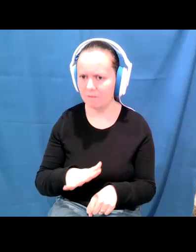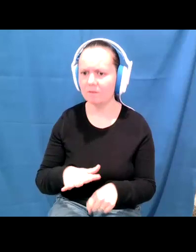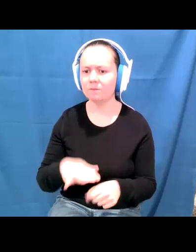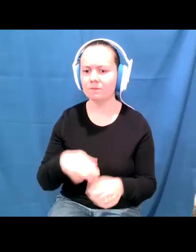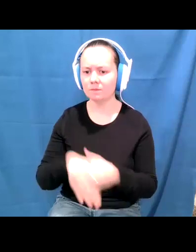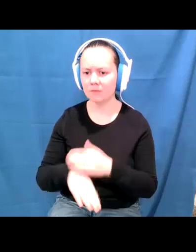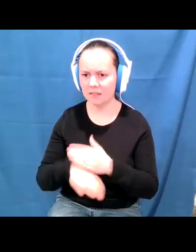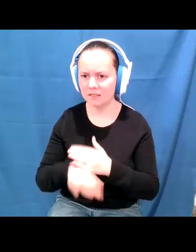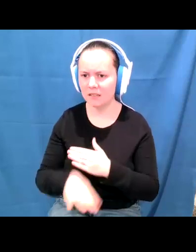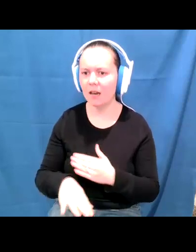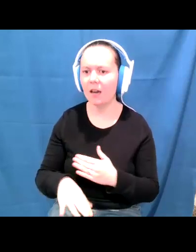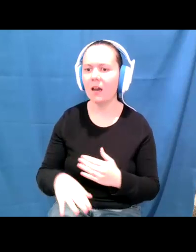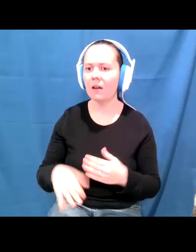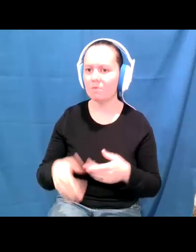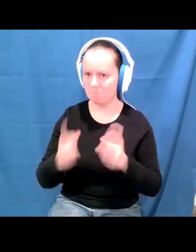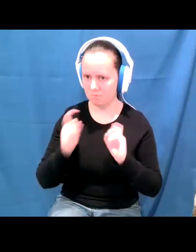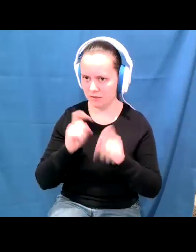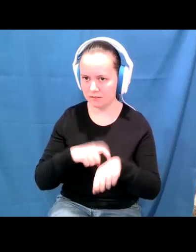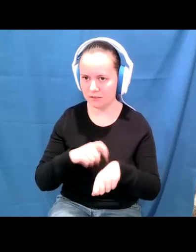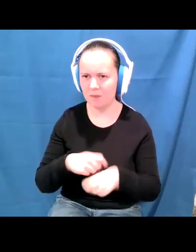How to ensure that there's appropriate